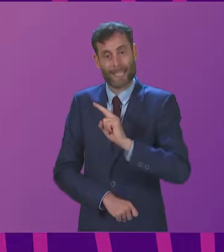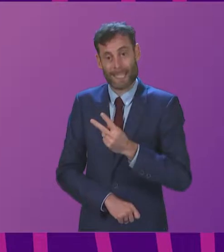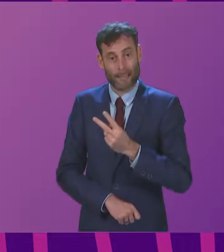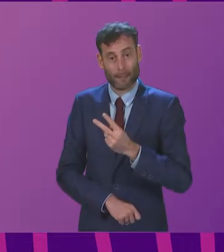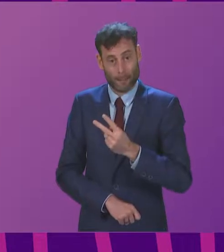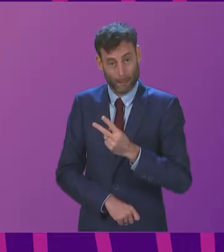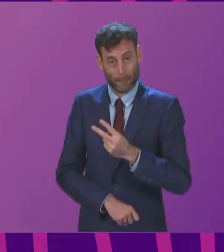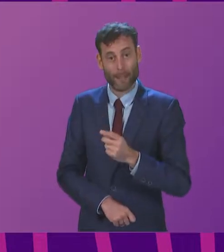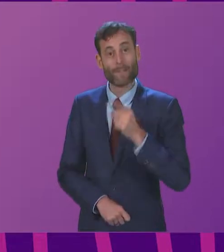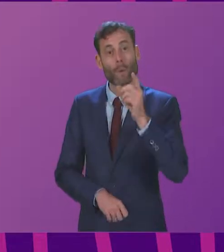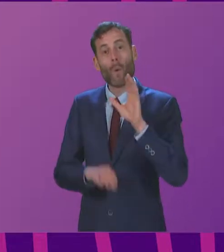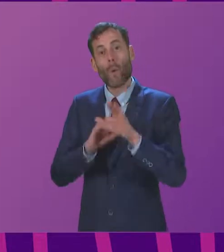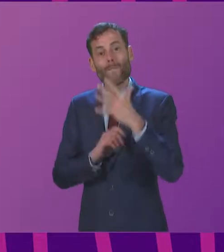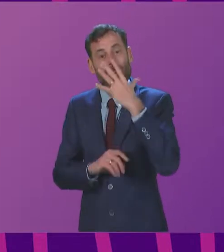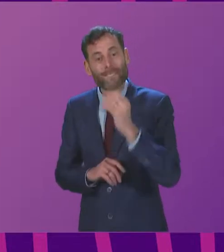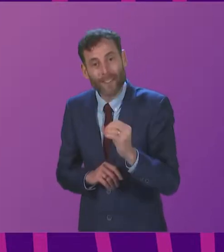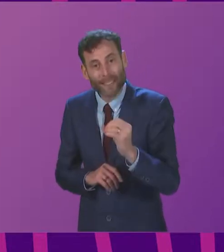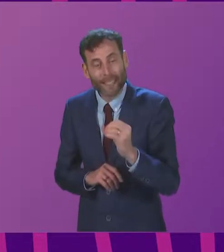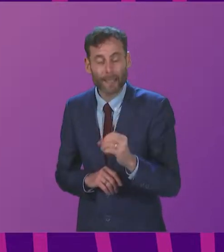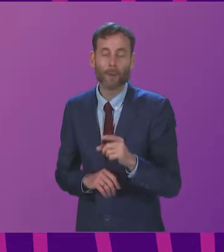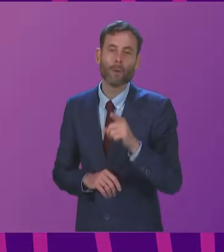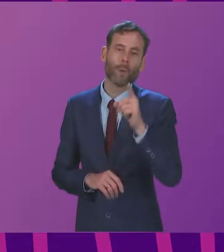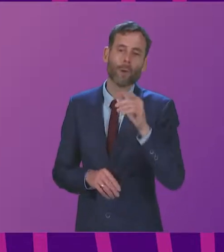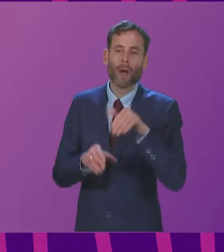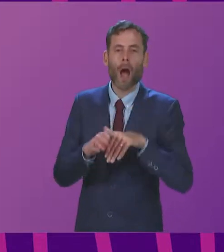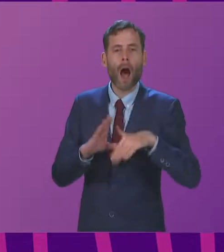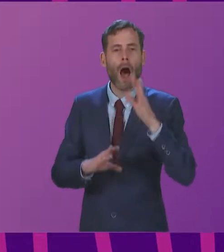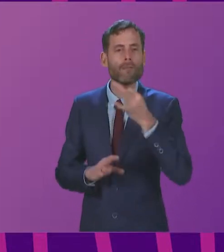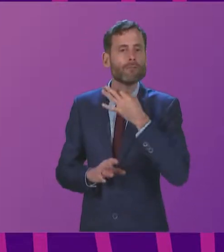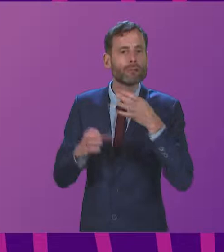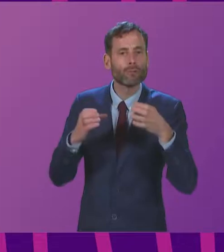If you are aged over 50 or in one of the higher-risk groups and you are also more than 24